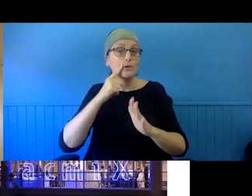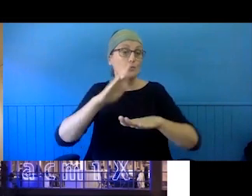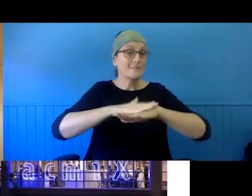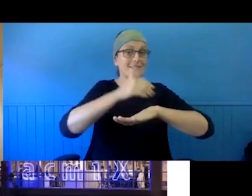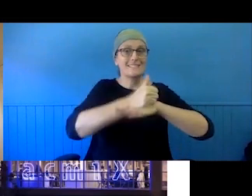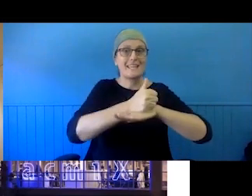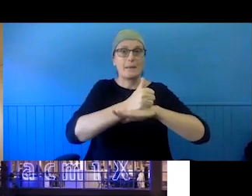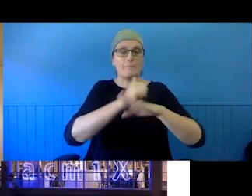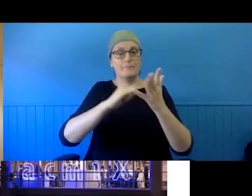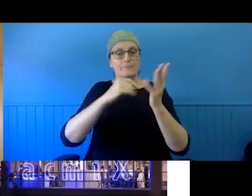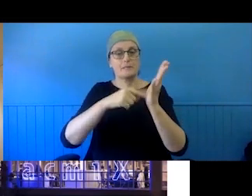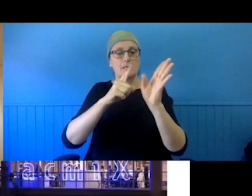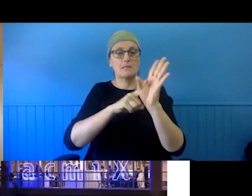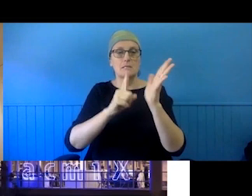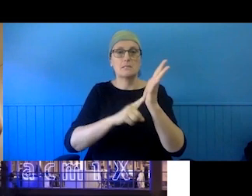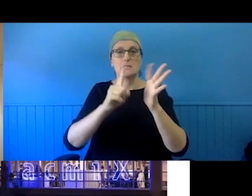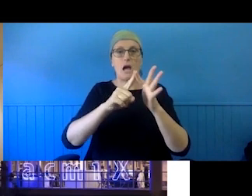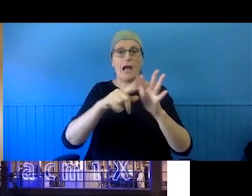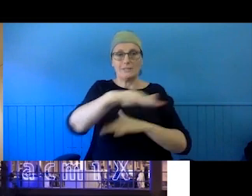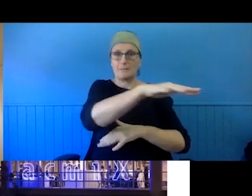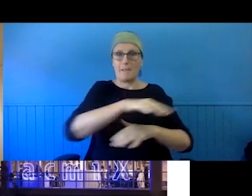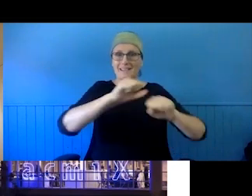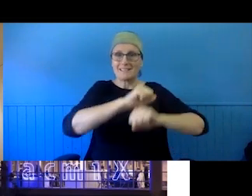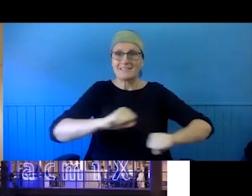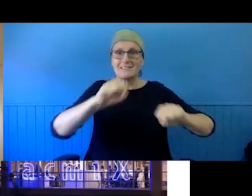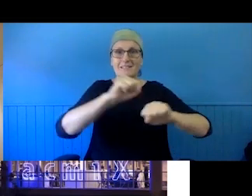social or creative entrepreneurs. So we do a lot of stuff in this space.